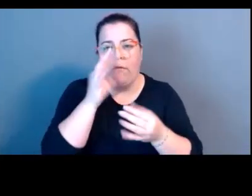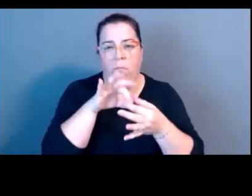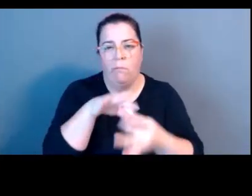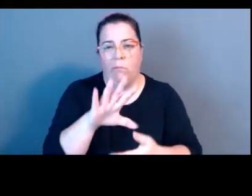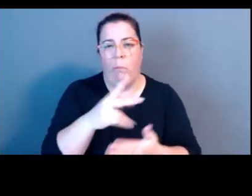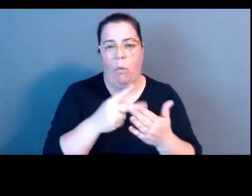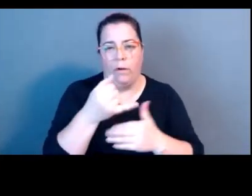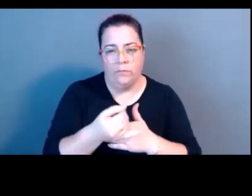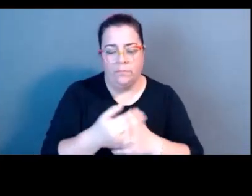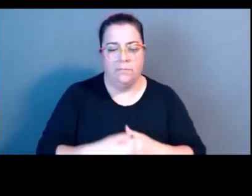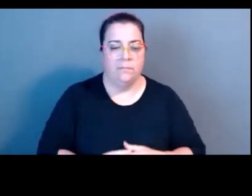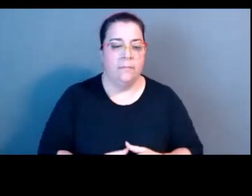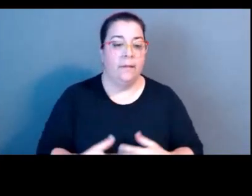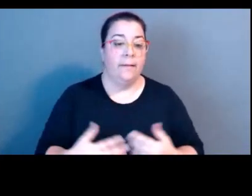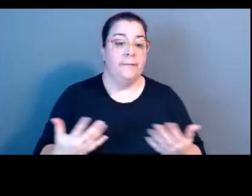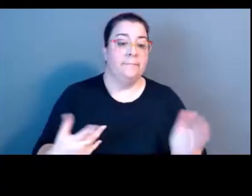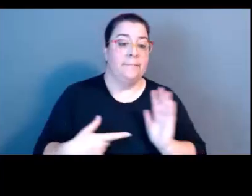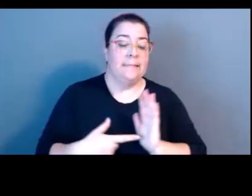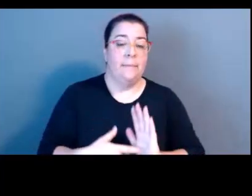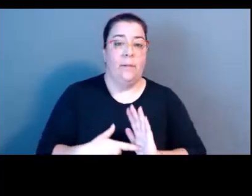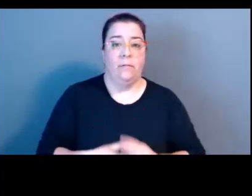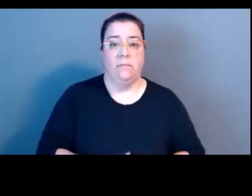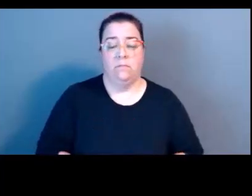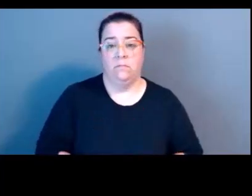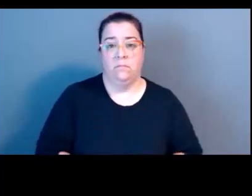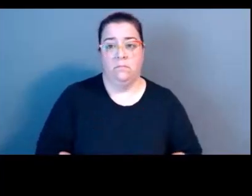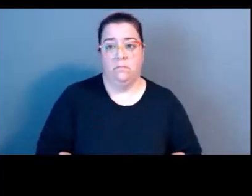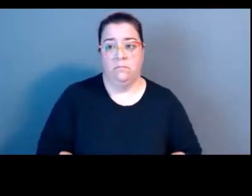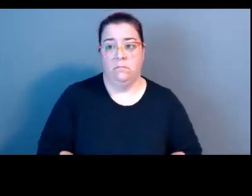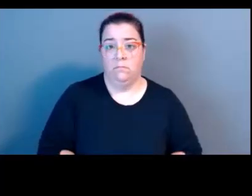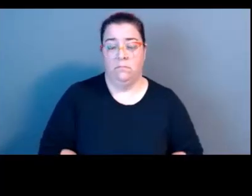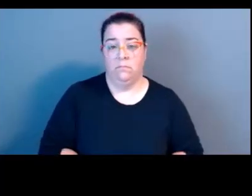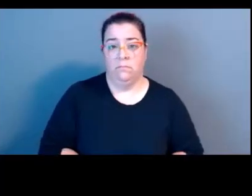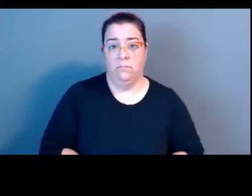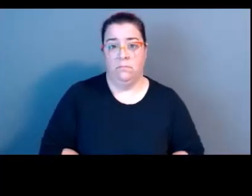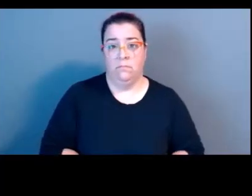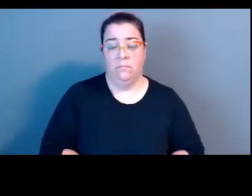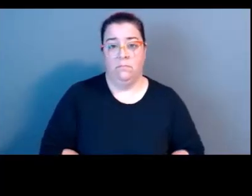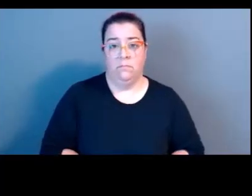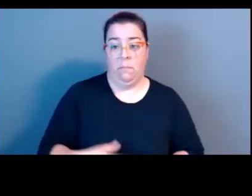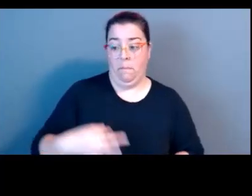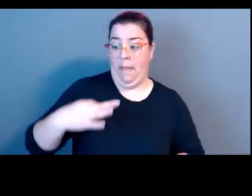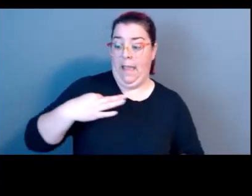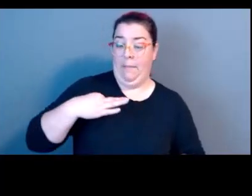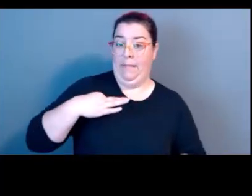That could include the name that you're going to give to your application, as well